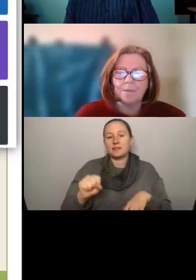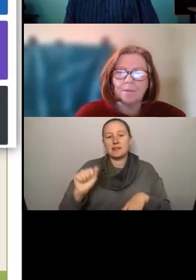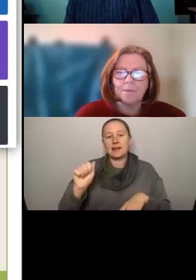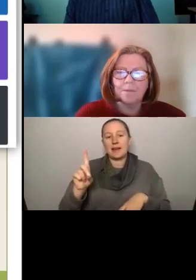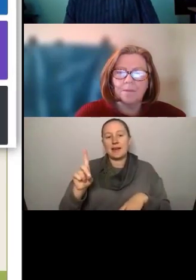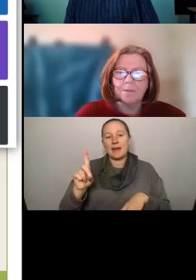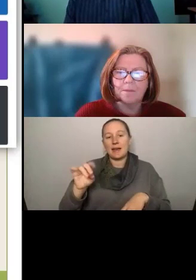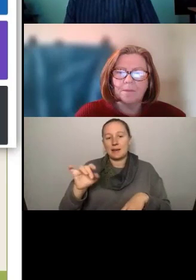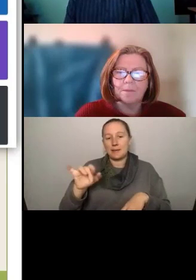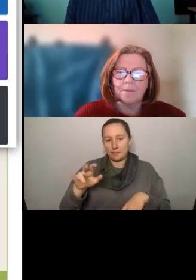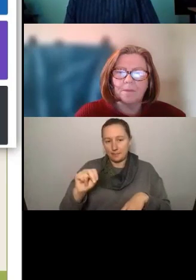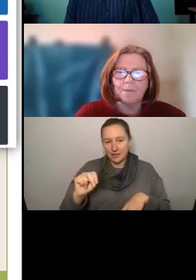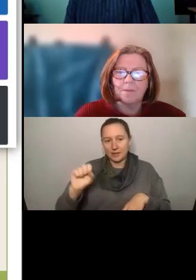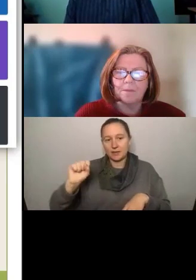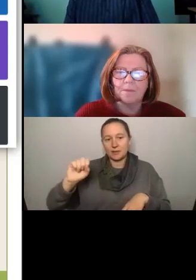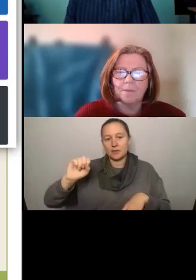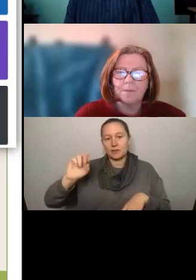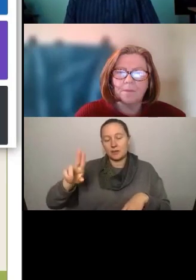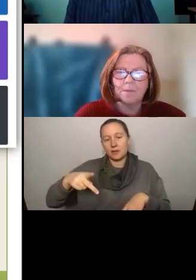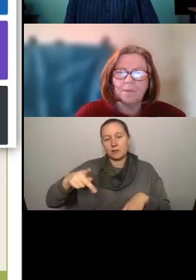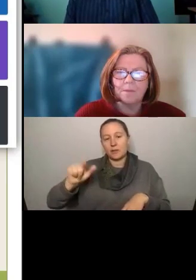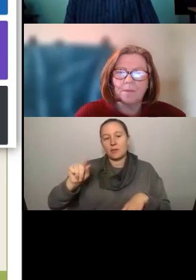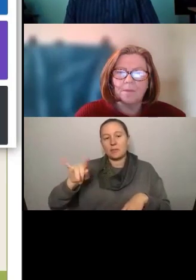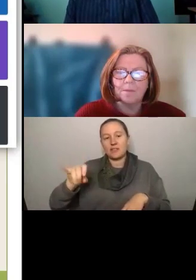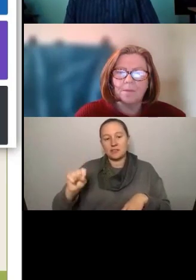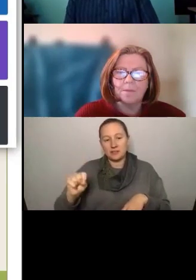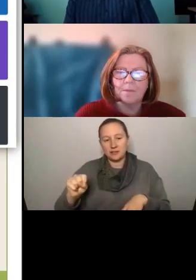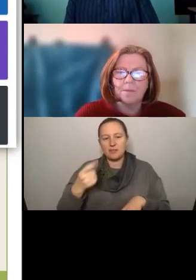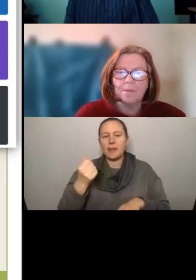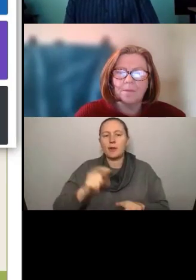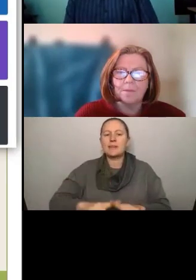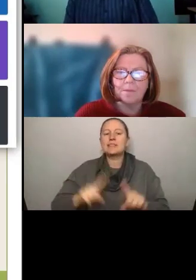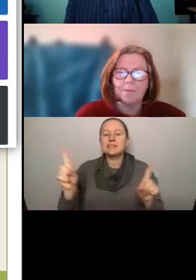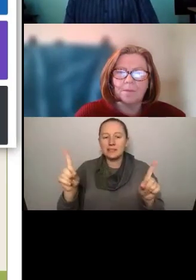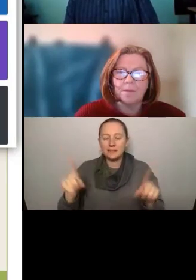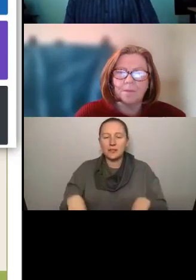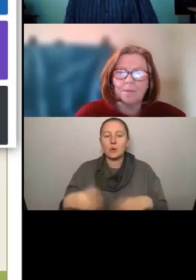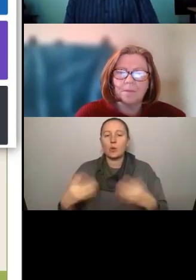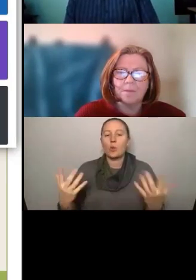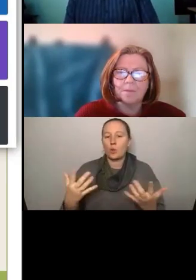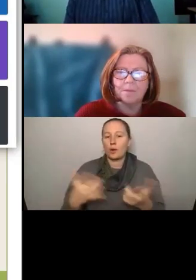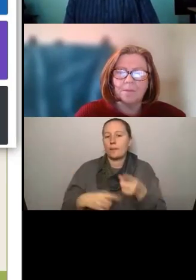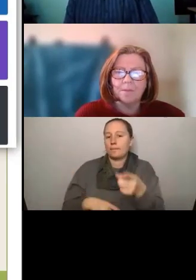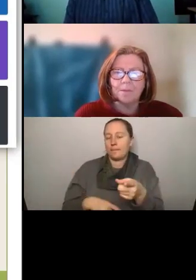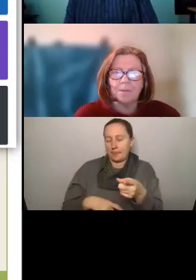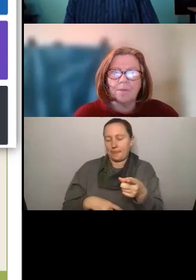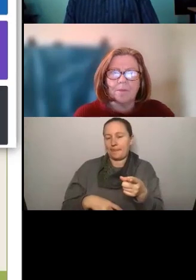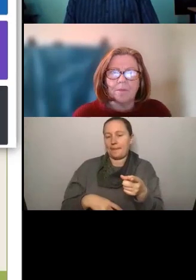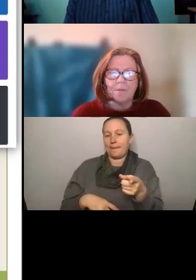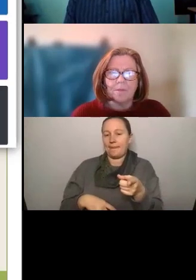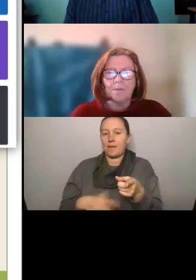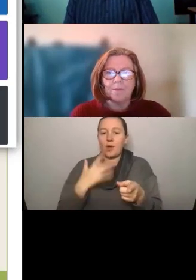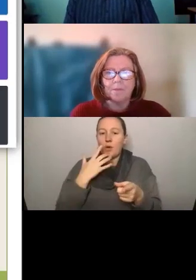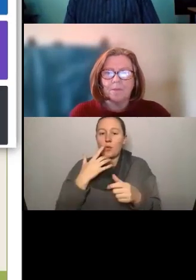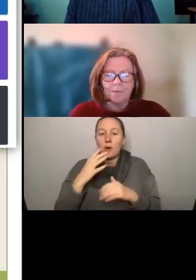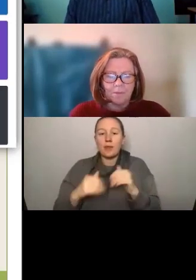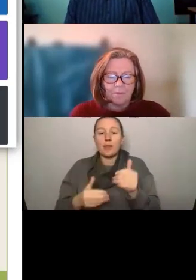Now these are a little bit different and basically, here, what you're doing is instead of asking for more time,